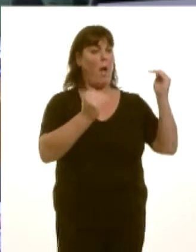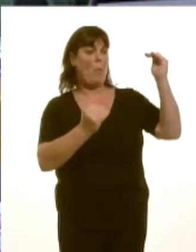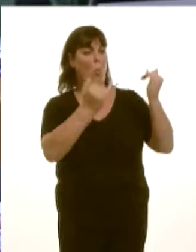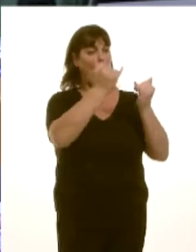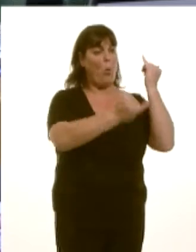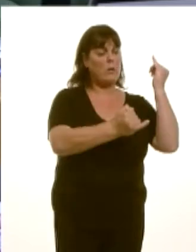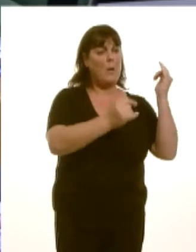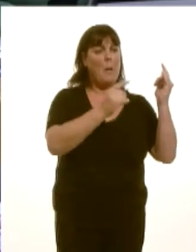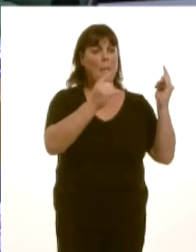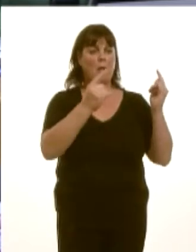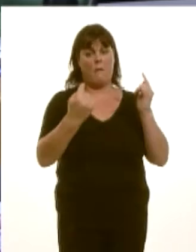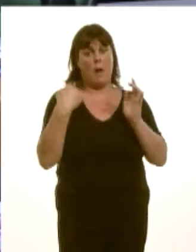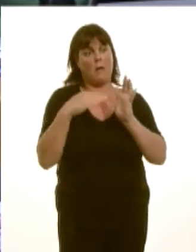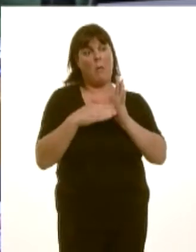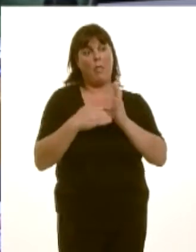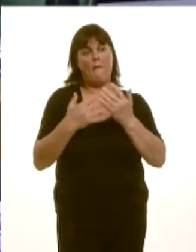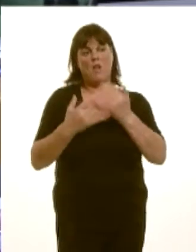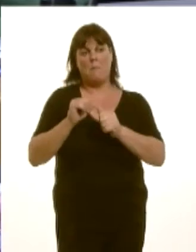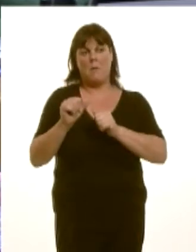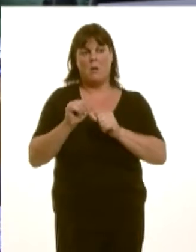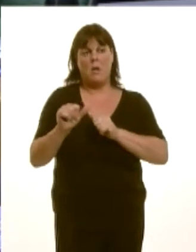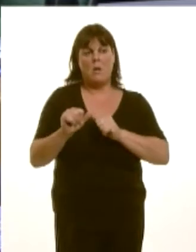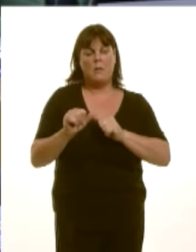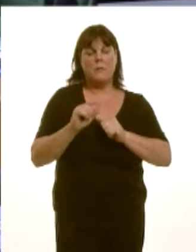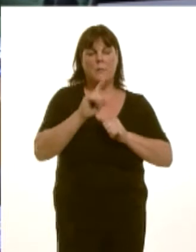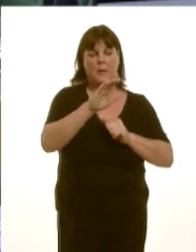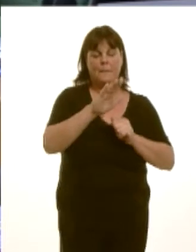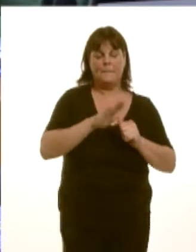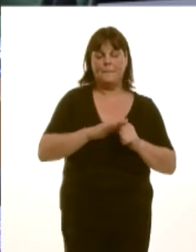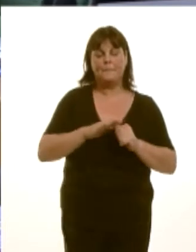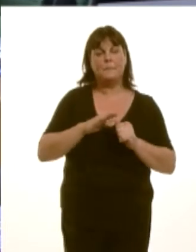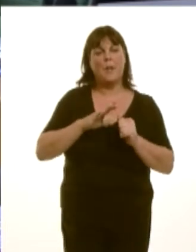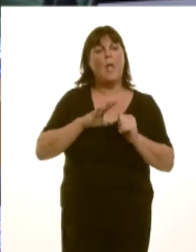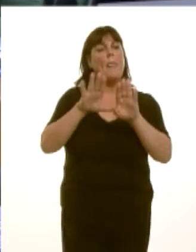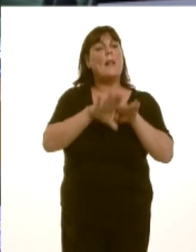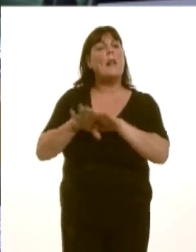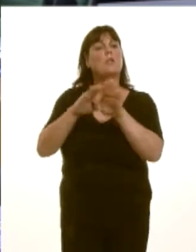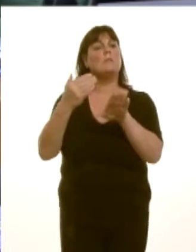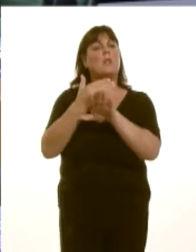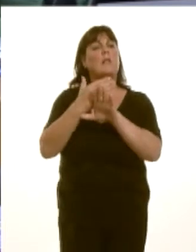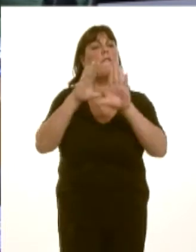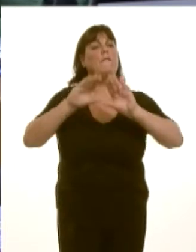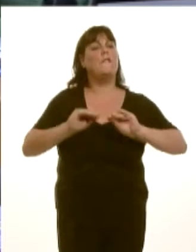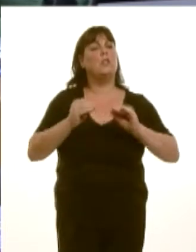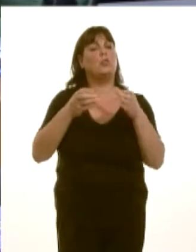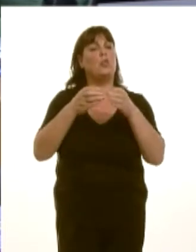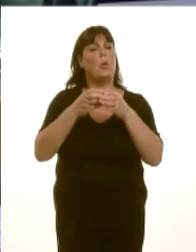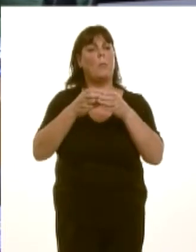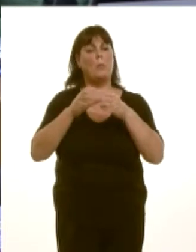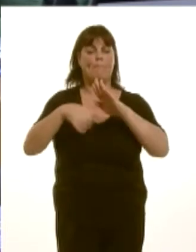Two things: first of all, the community and hospital interface national task and finish group has identified a number of actions at local and national level that will need to